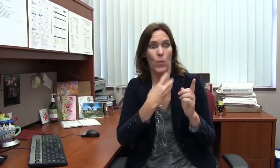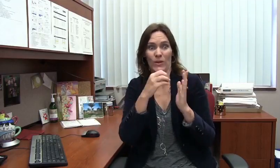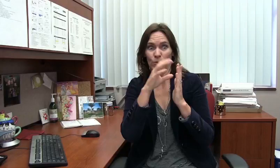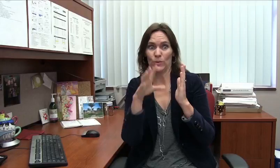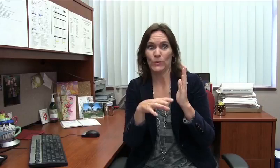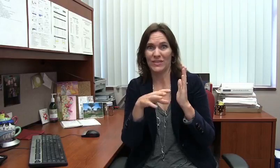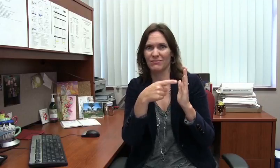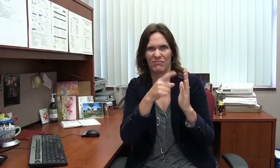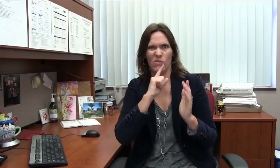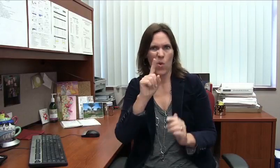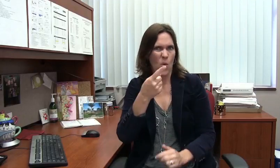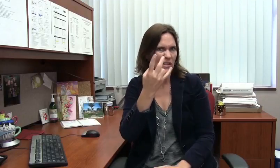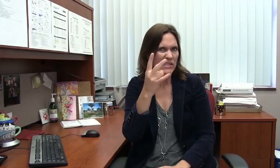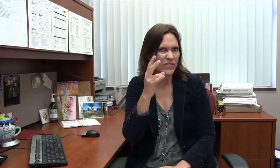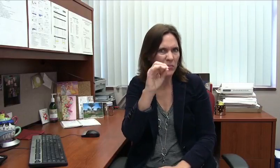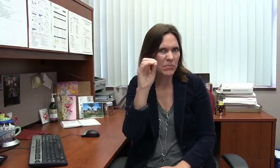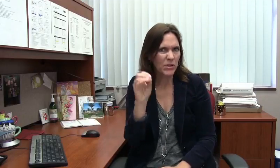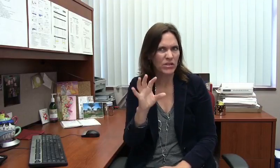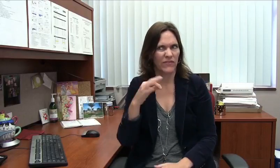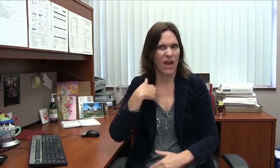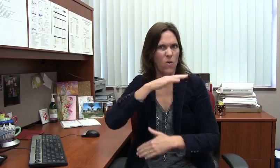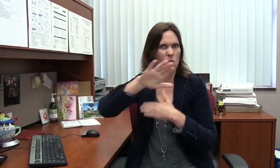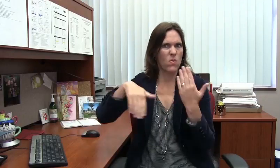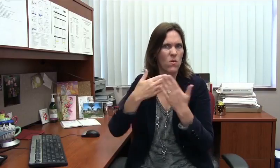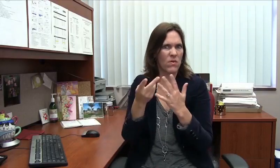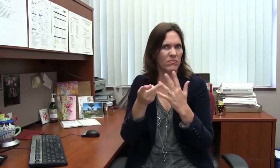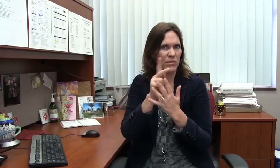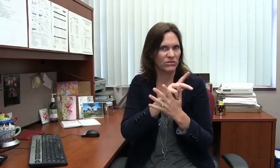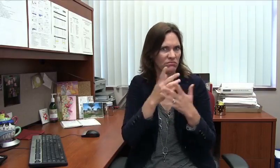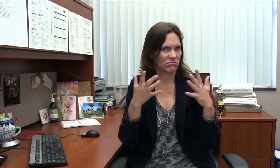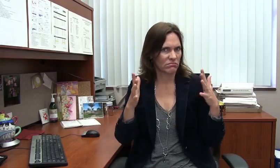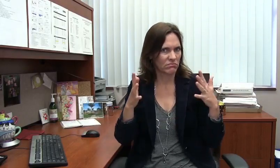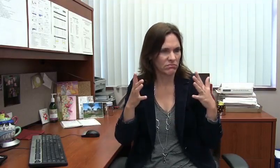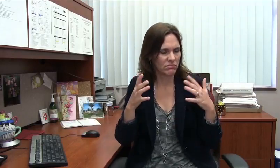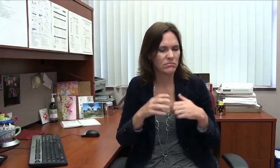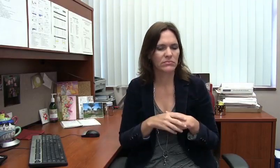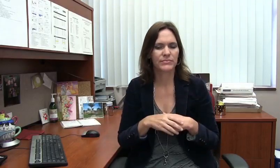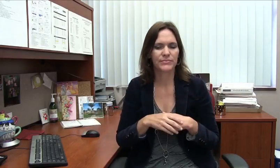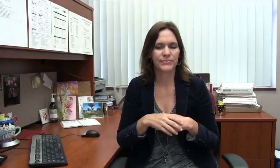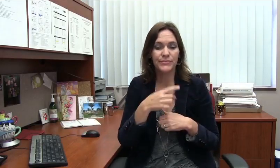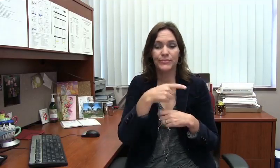White students are only 17% of the school population.